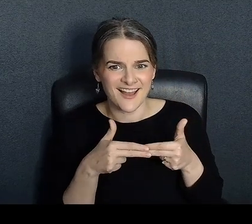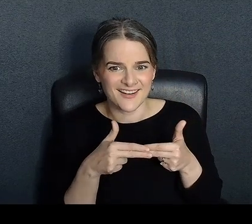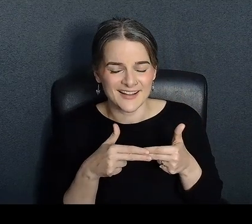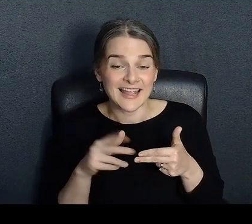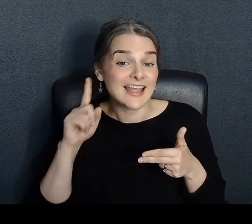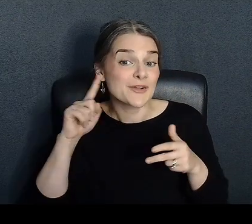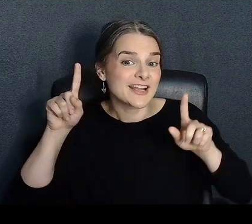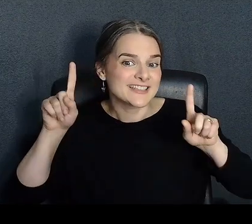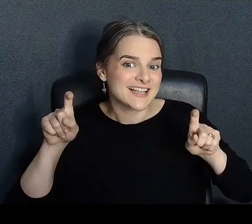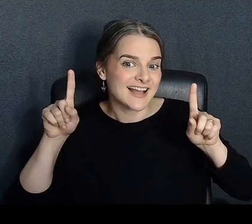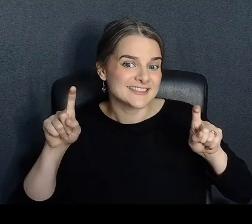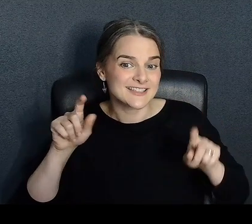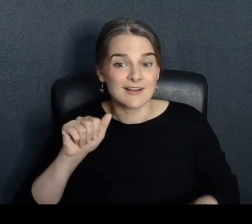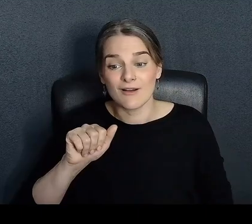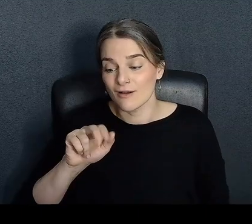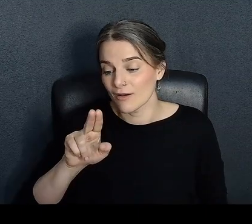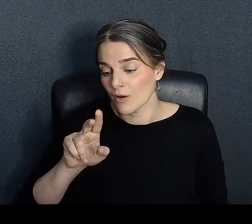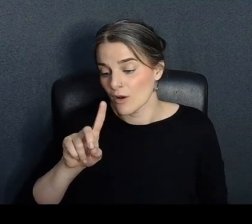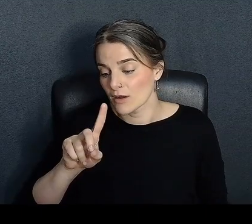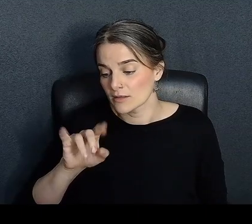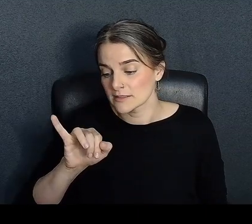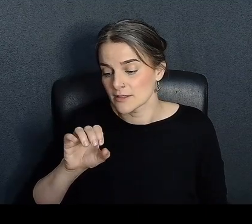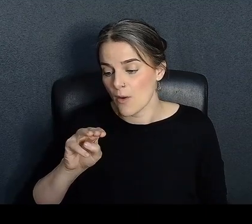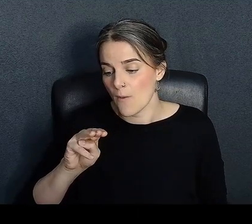or audiometry, just in case.